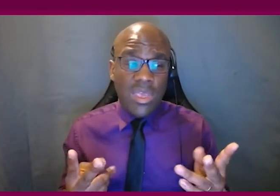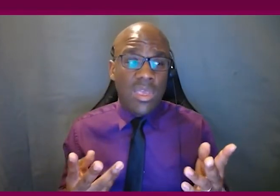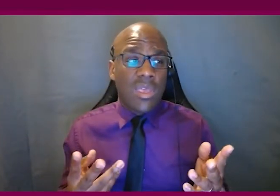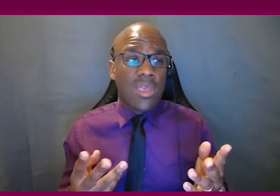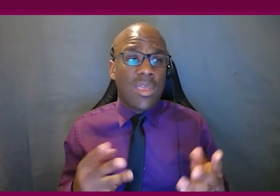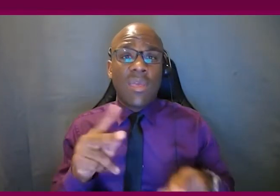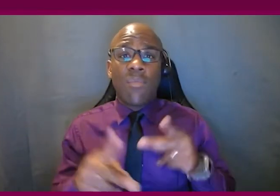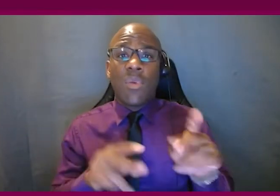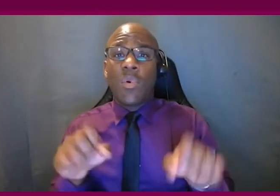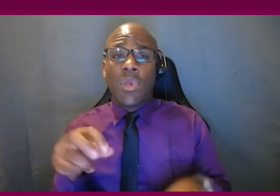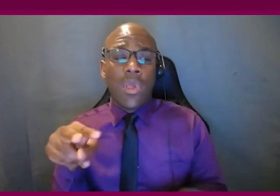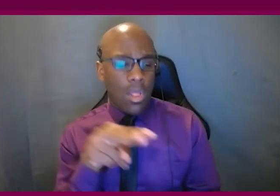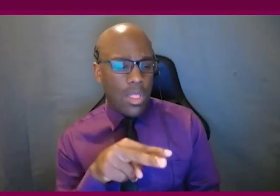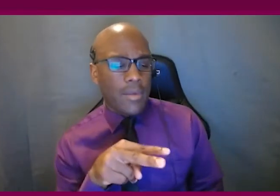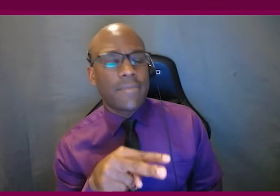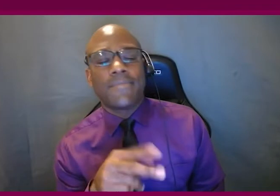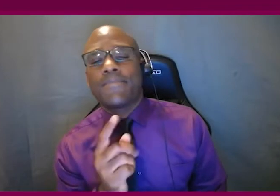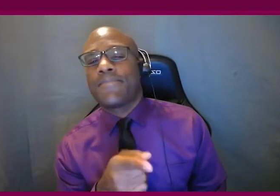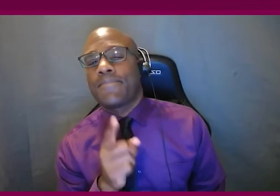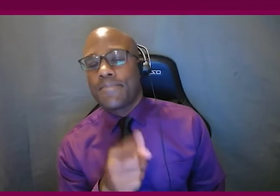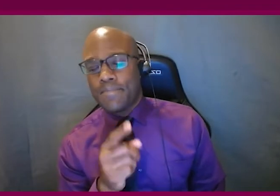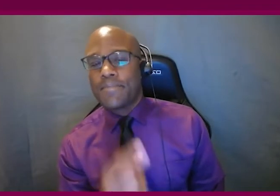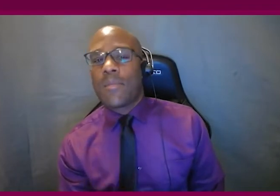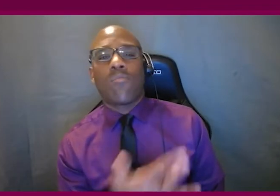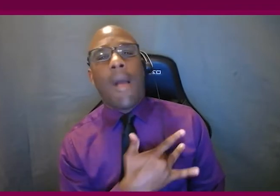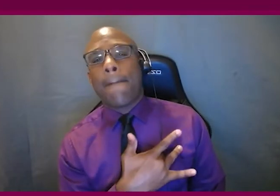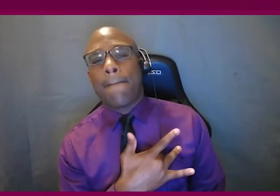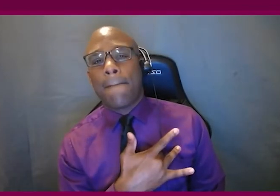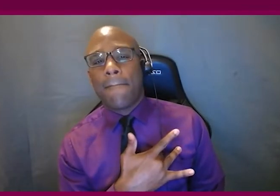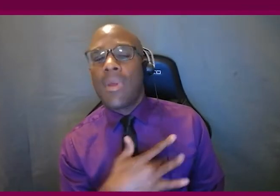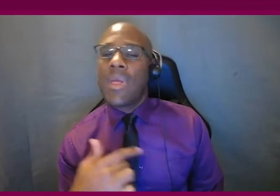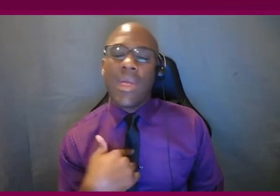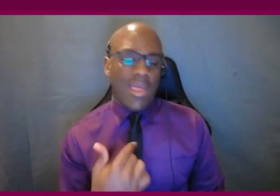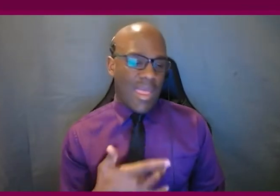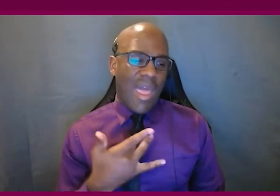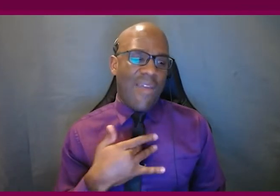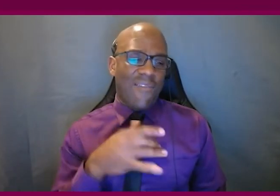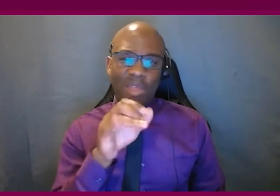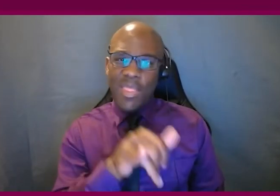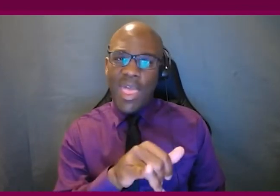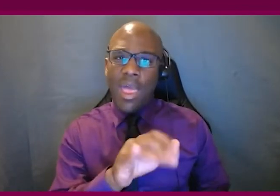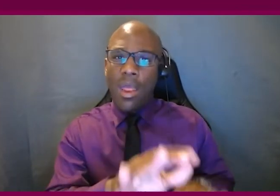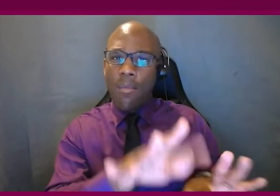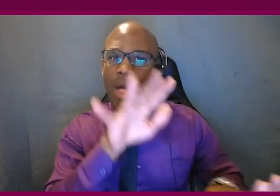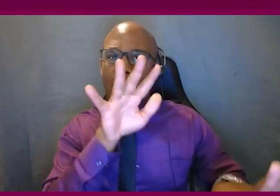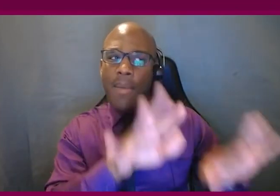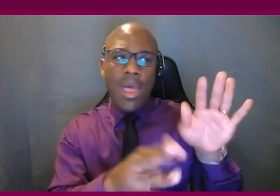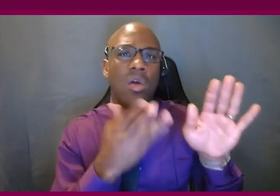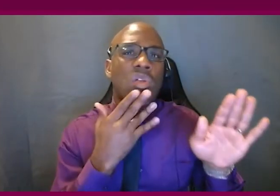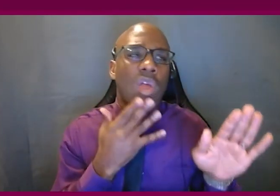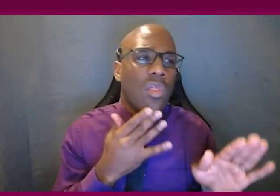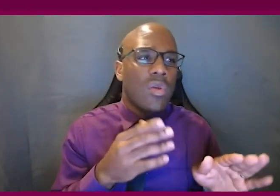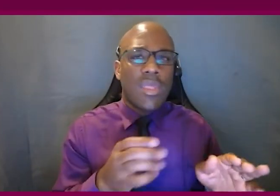I get this in a way that if I were to just kind of sit down and tell a story, that might...